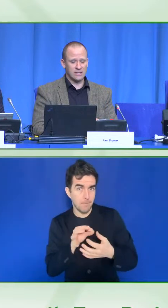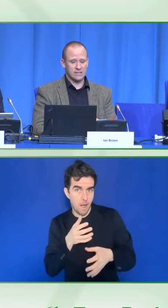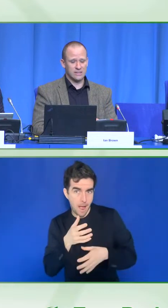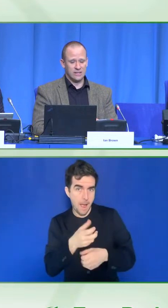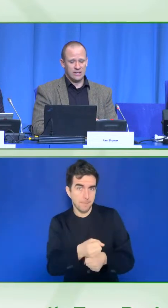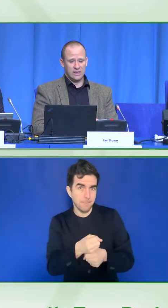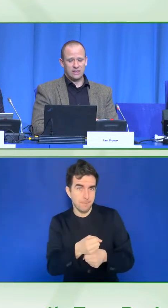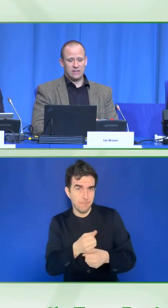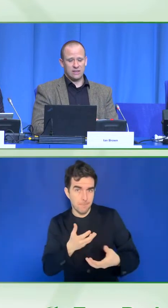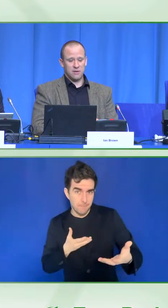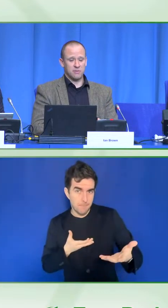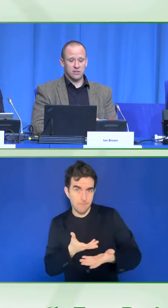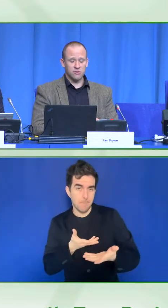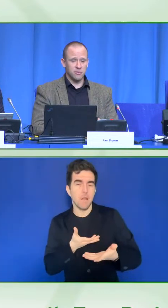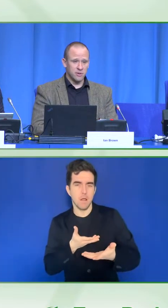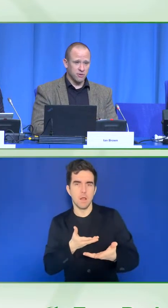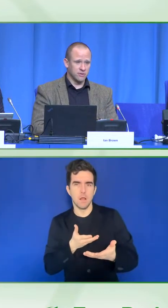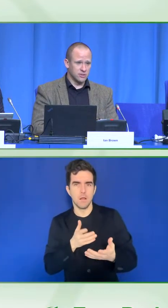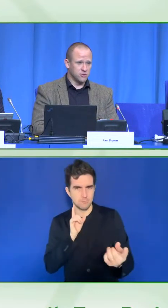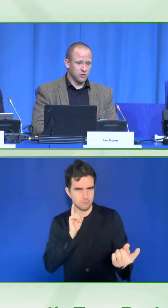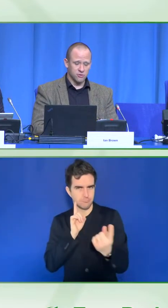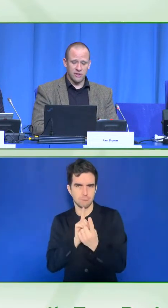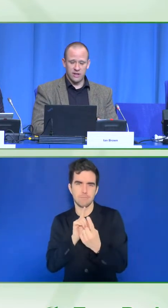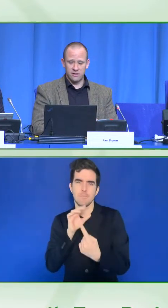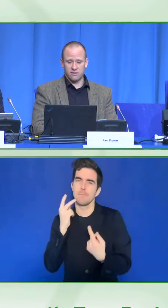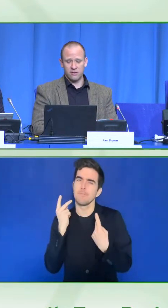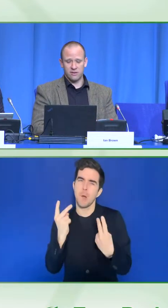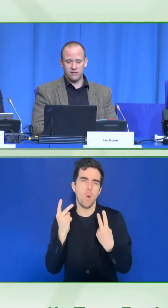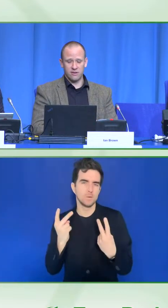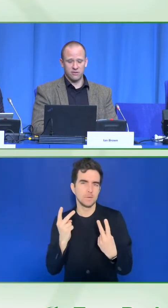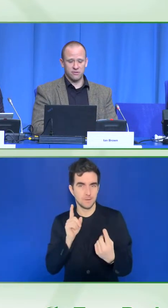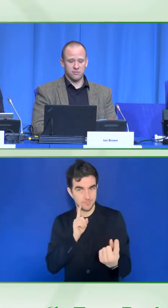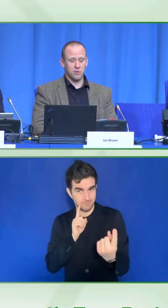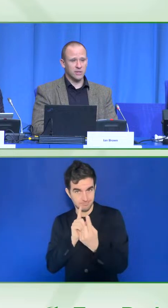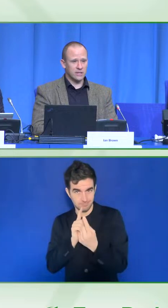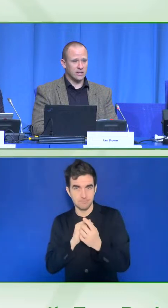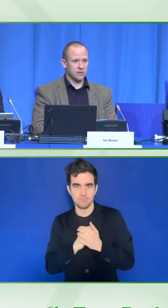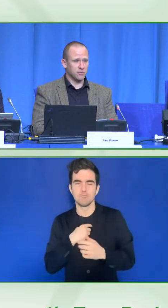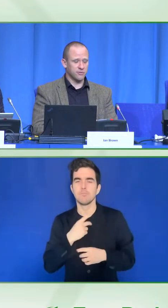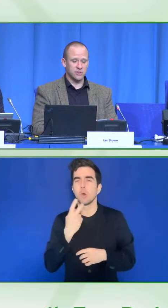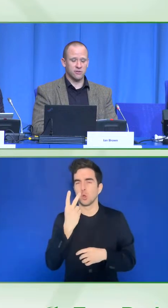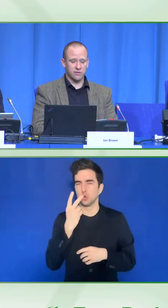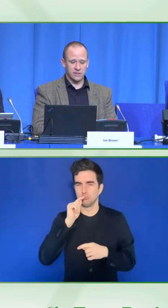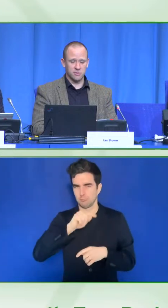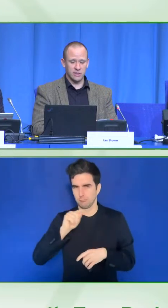The model then expanded to the Philippines and Laos and the deaf students became teachers